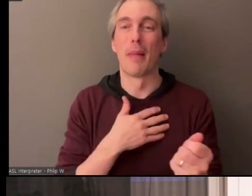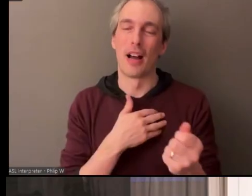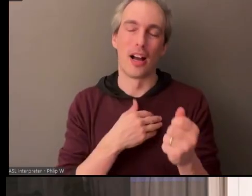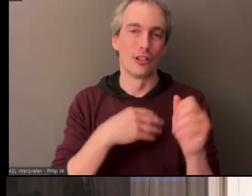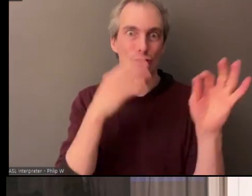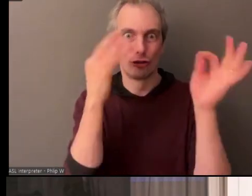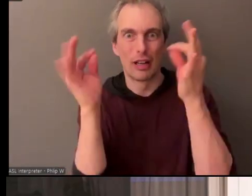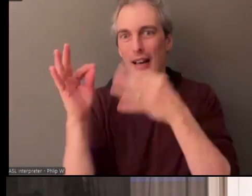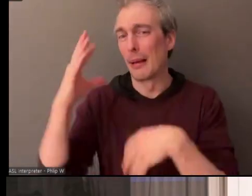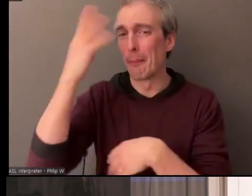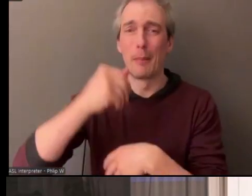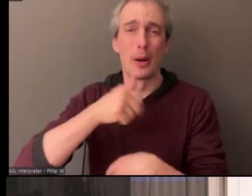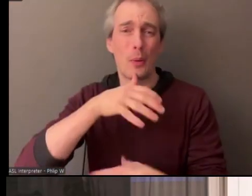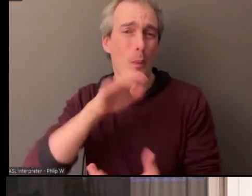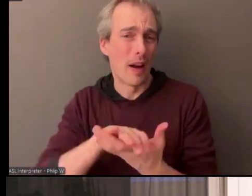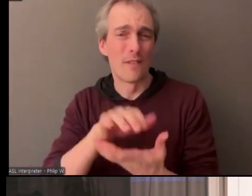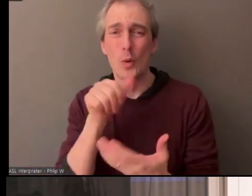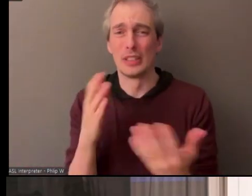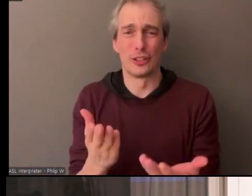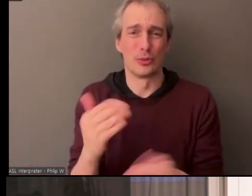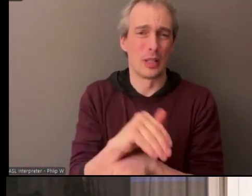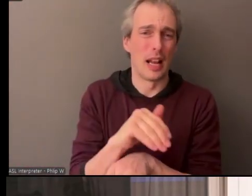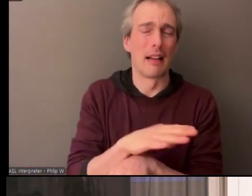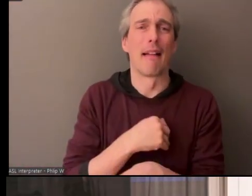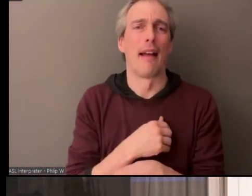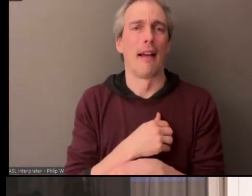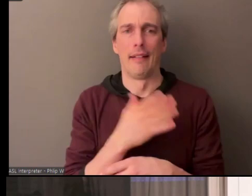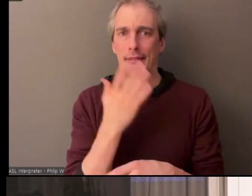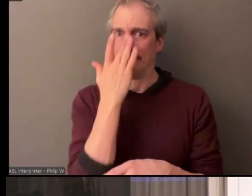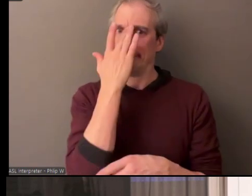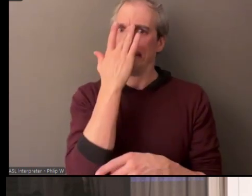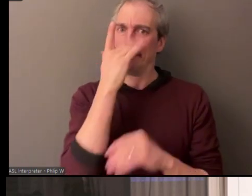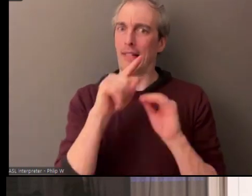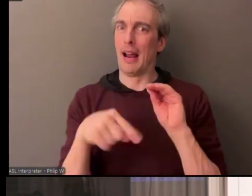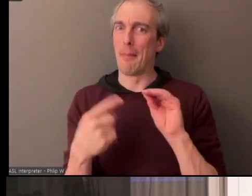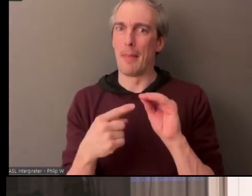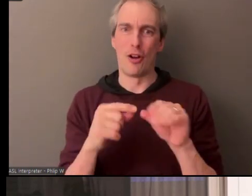If you recognize that window shape, you might know what building that is,